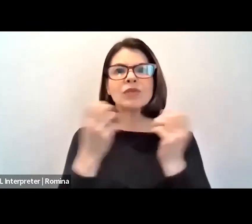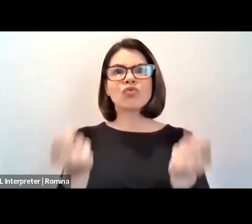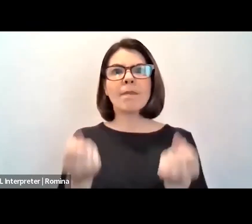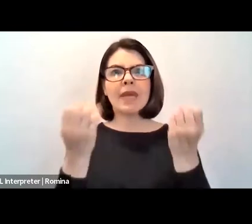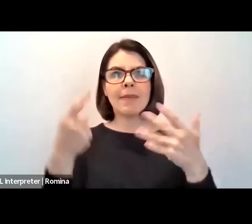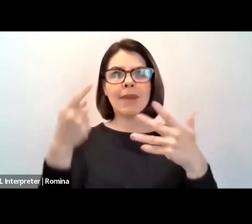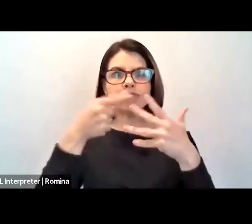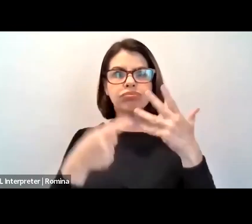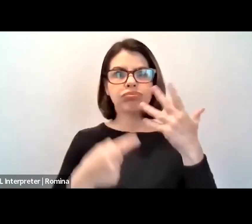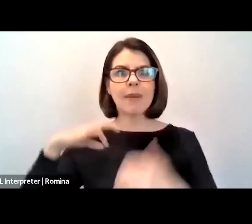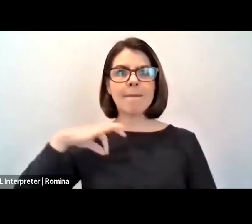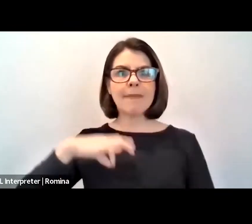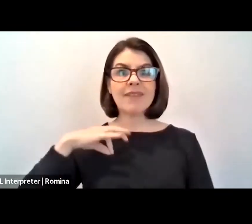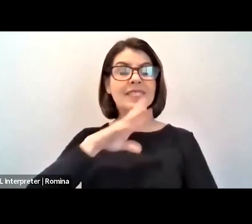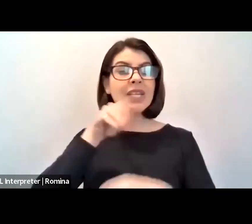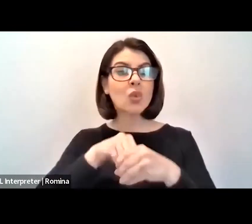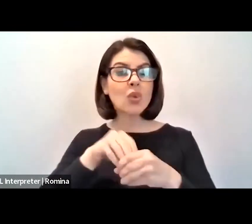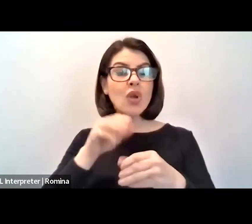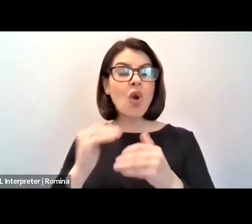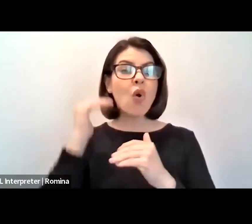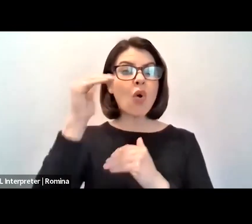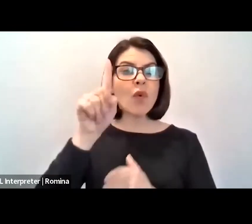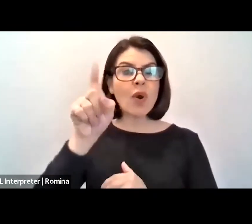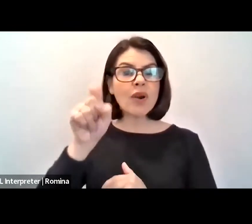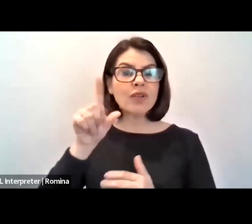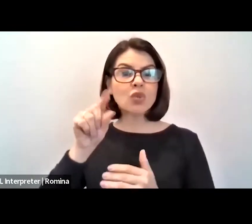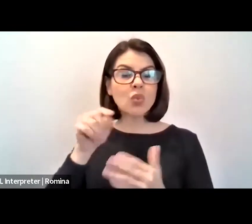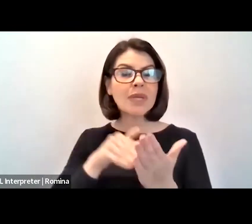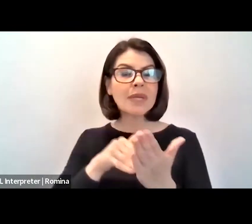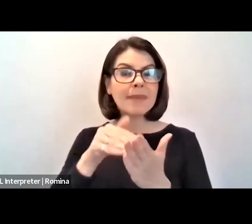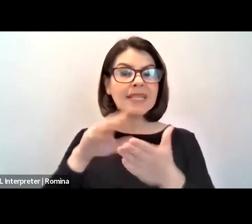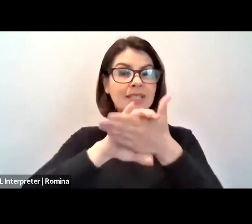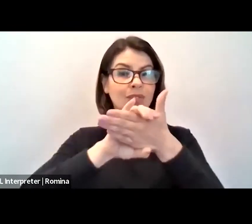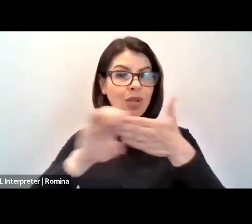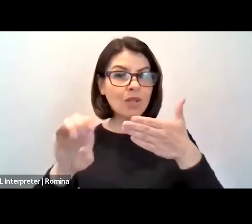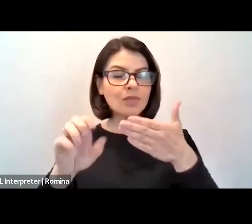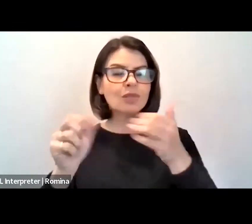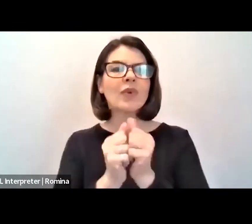including over $120 million in new financial gains.